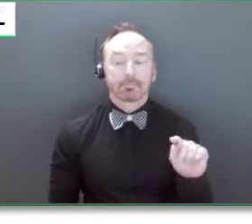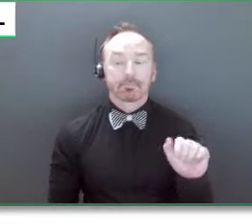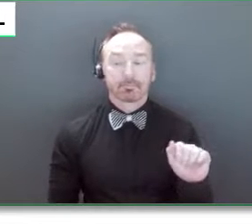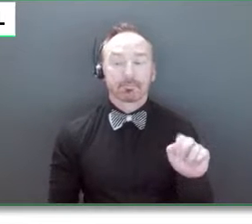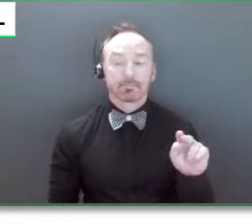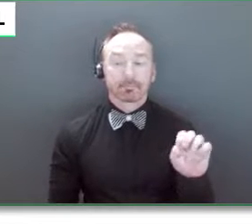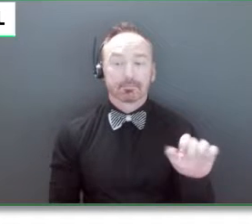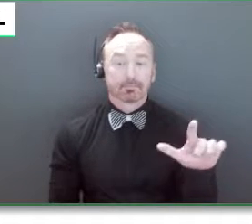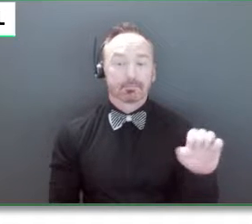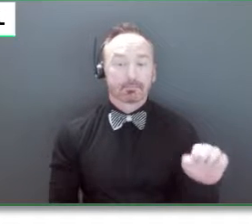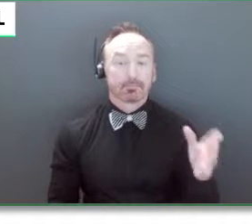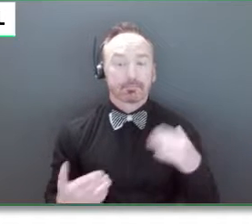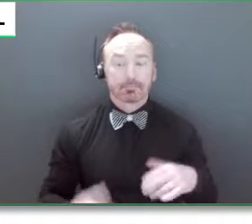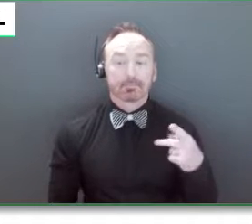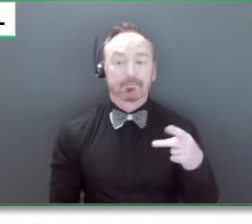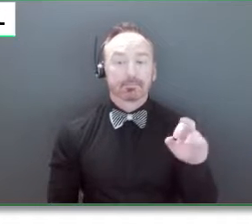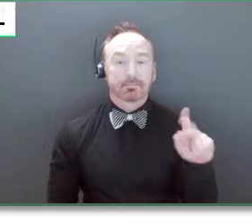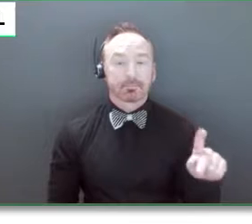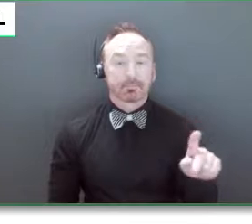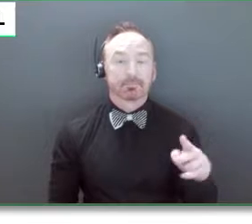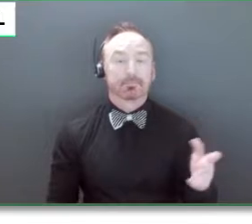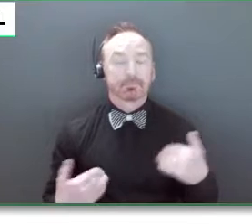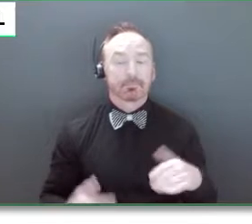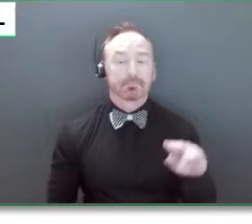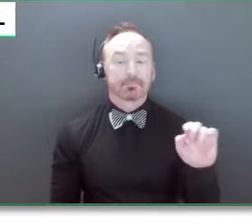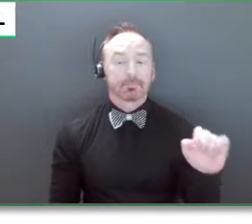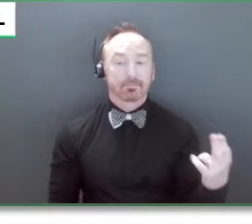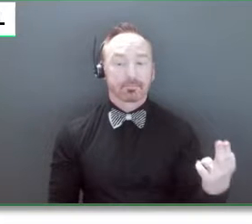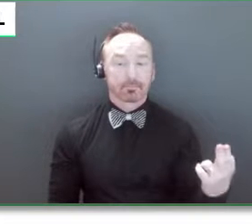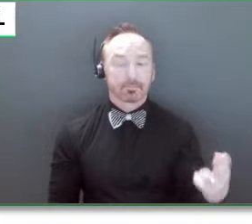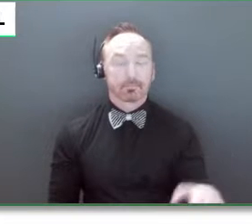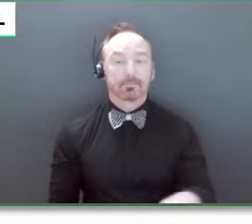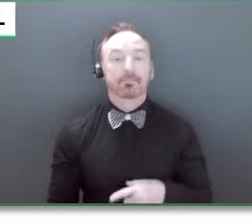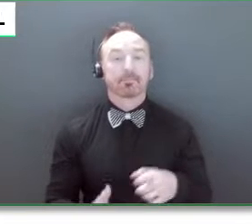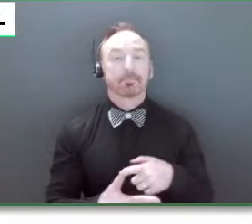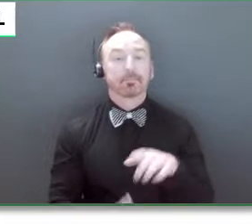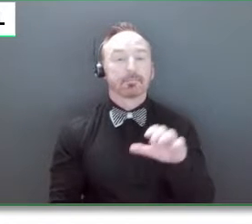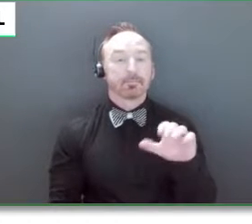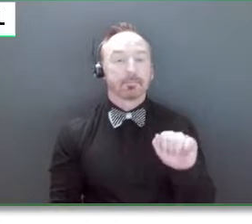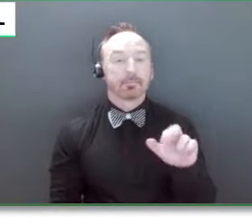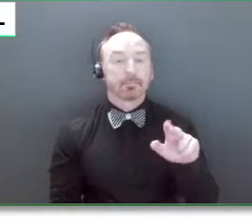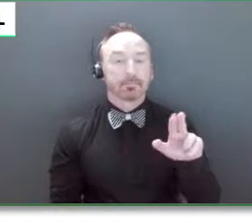Carinna is the Director of Programs and Impact at Power to Be, a